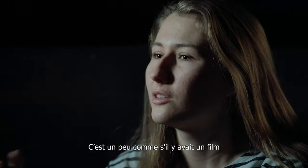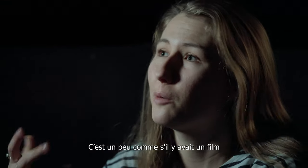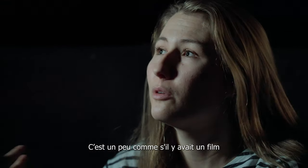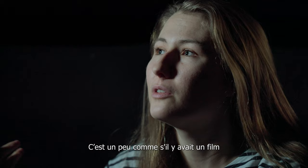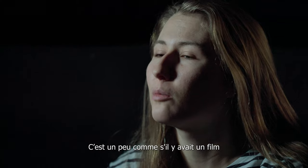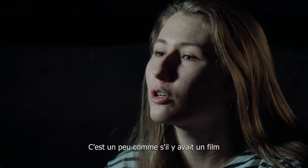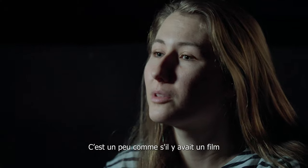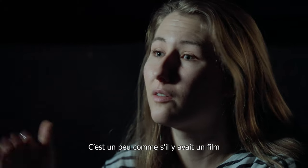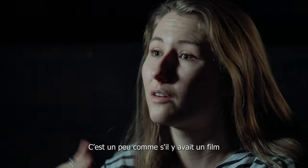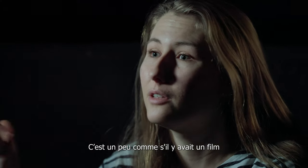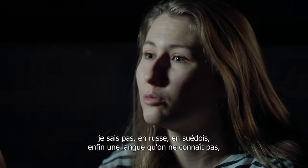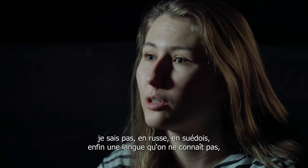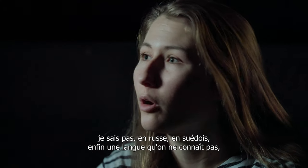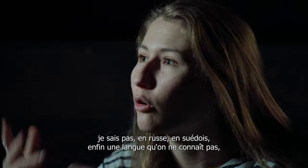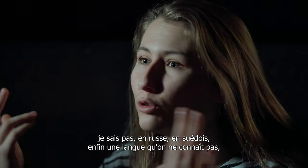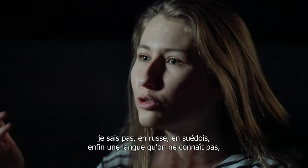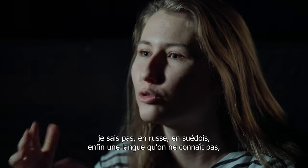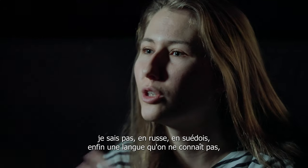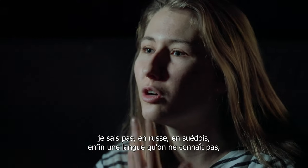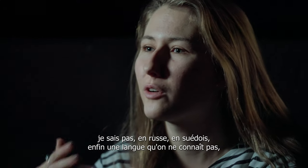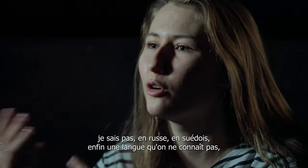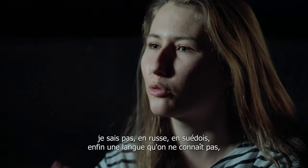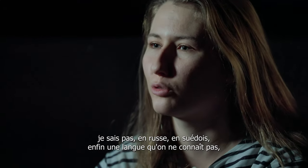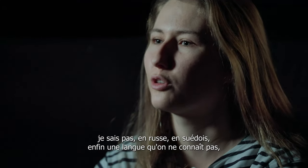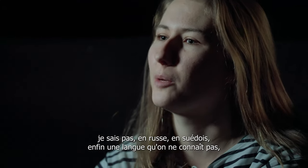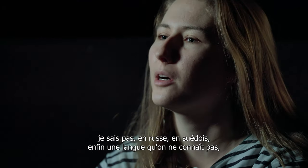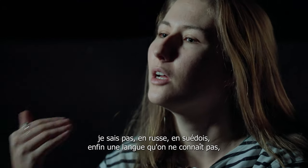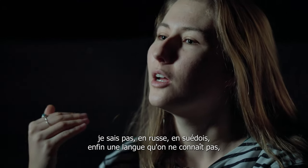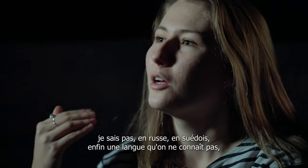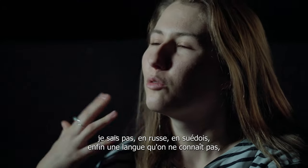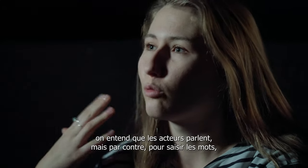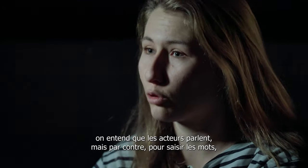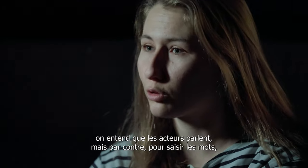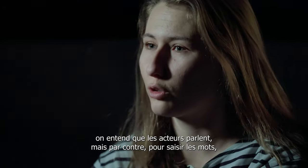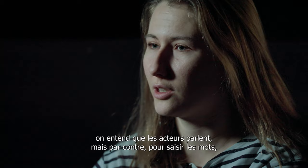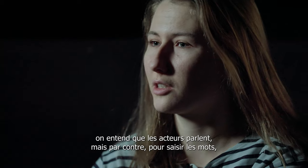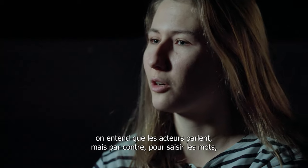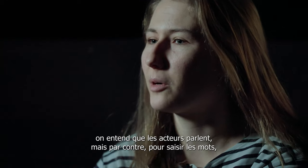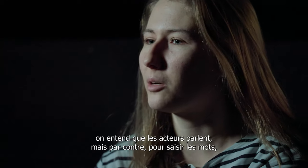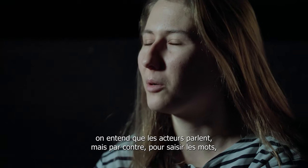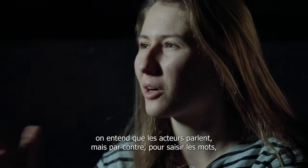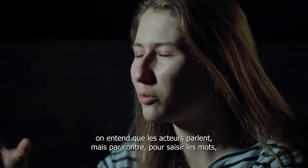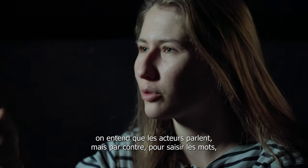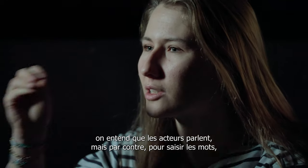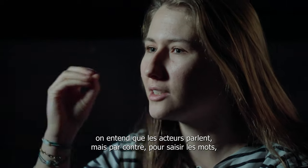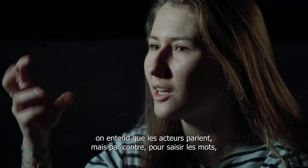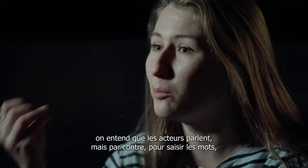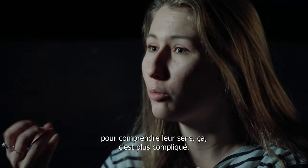It's a bit as if there was a film , I don't know, in Russian, in Swedish, well a language we don't know, we can hear the actors speaking, but on the other hand, to grasp the words,